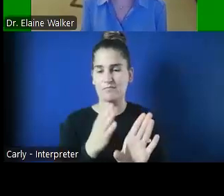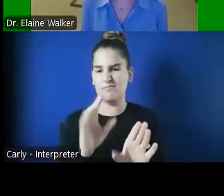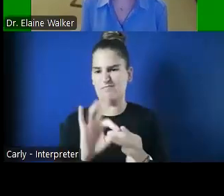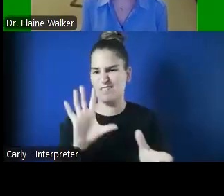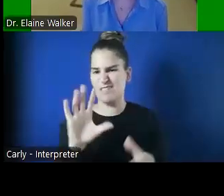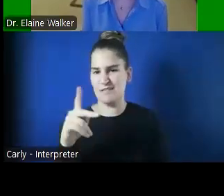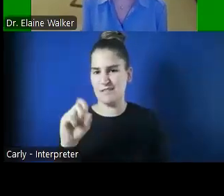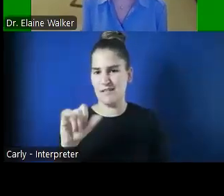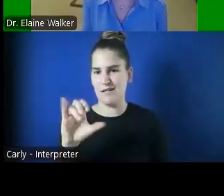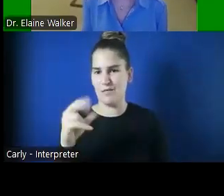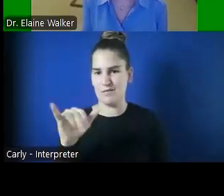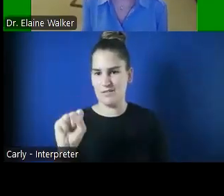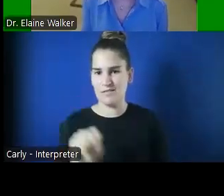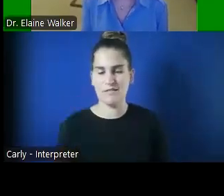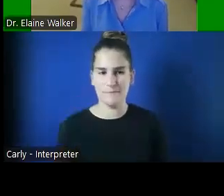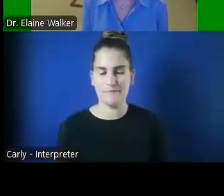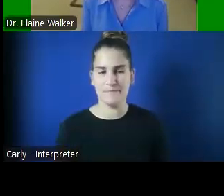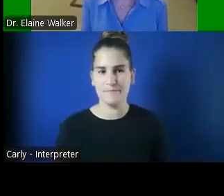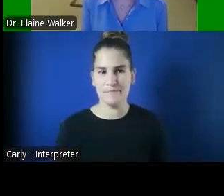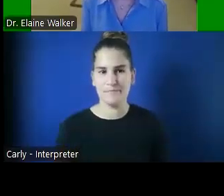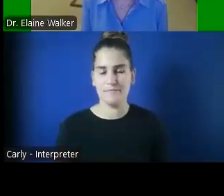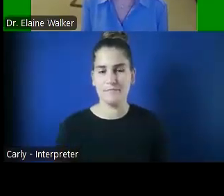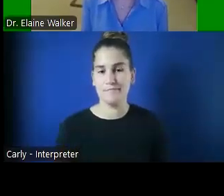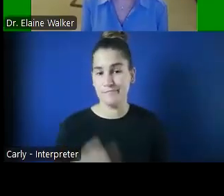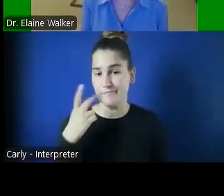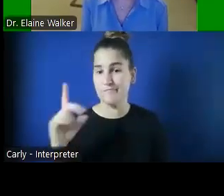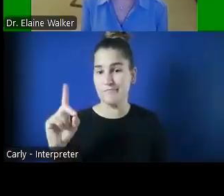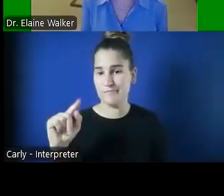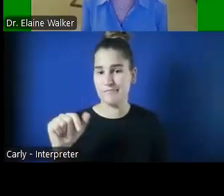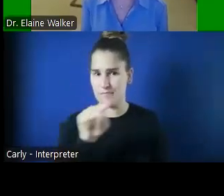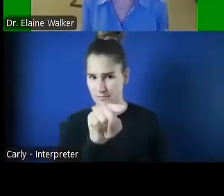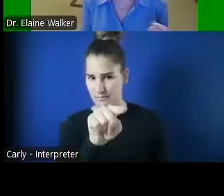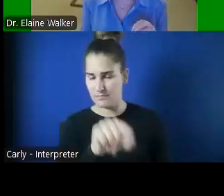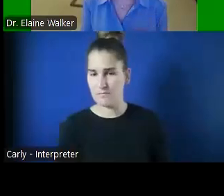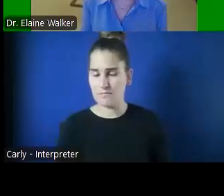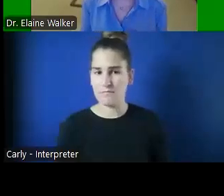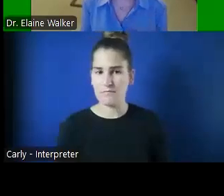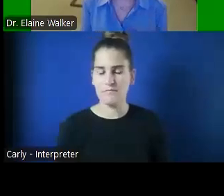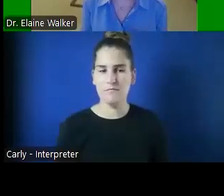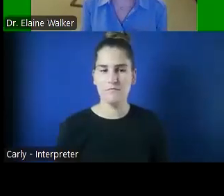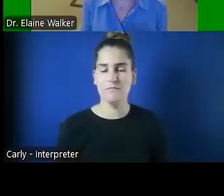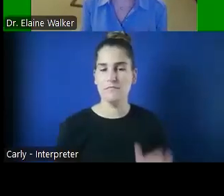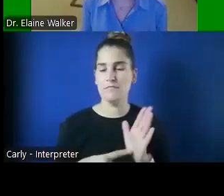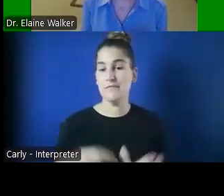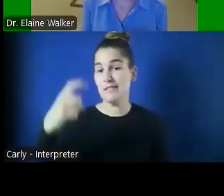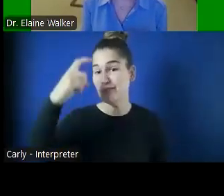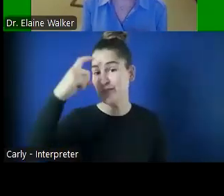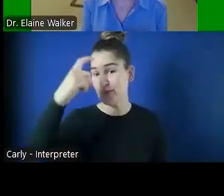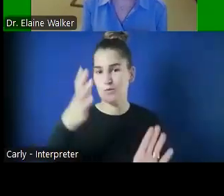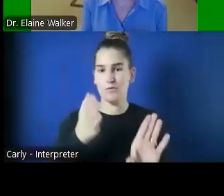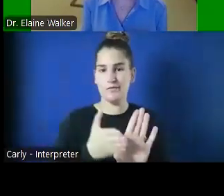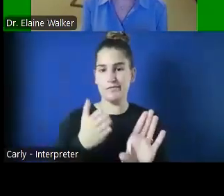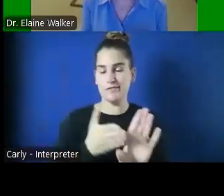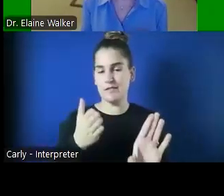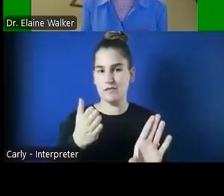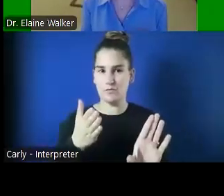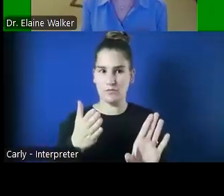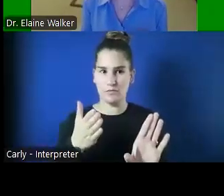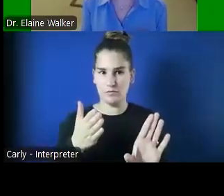so these are data from Naples showing the neuros pychological performance profiles of healthy